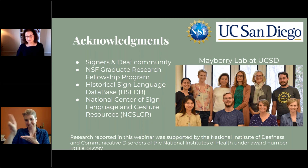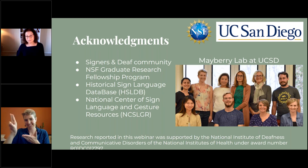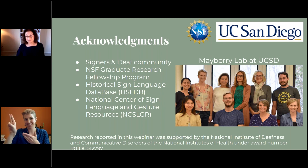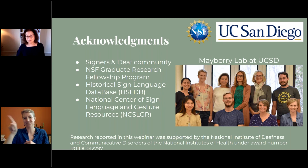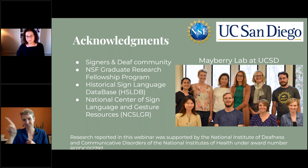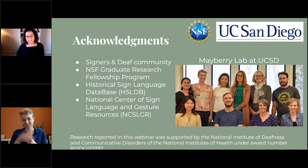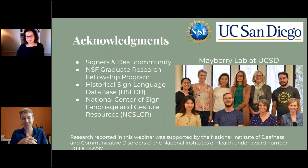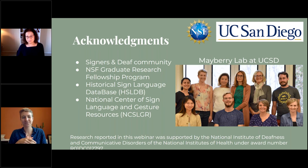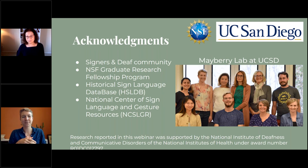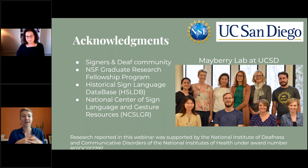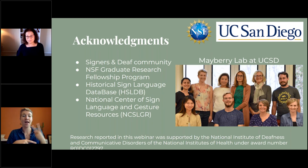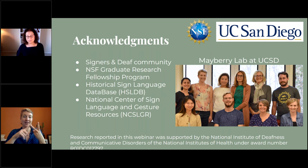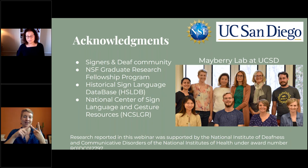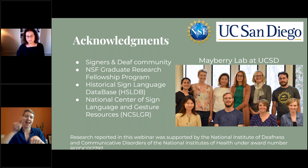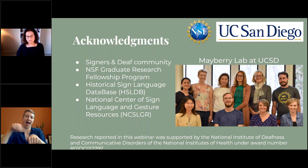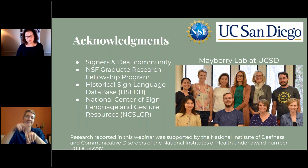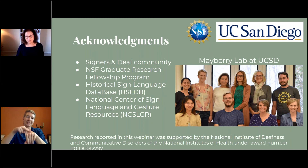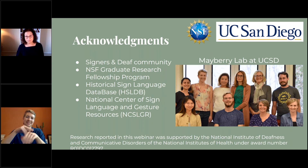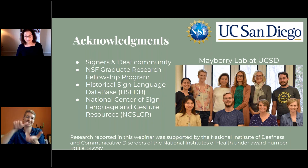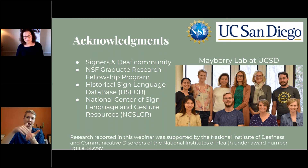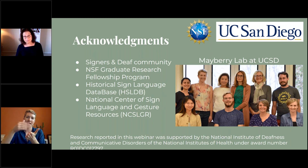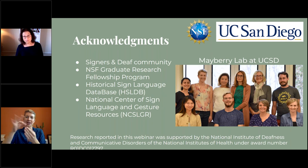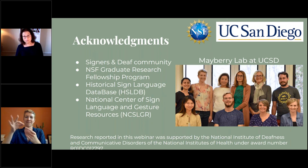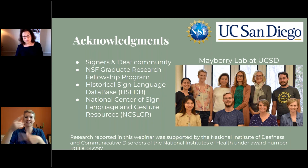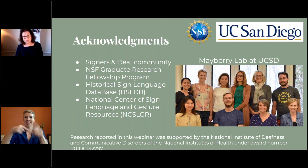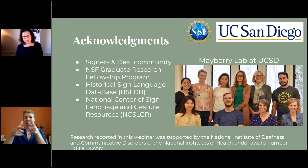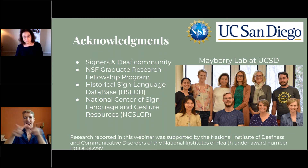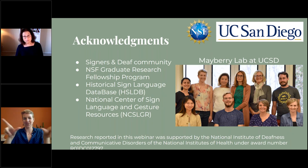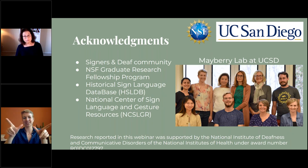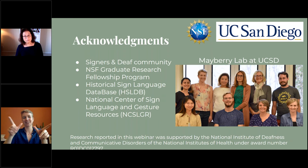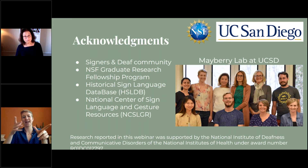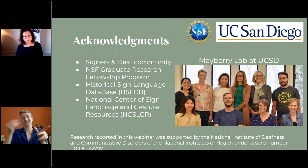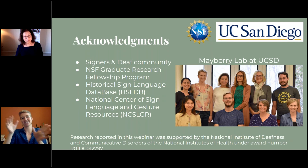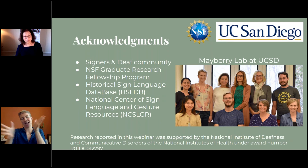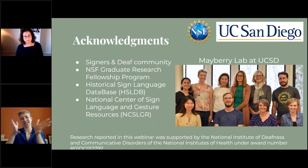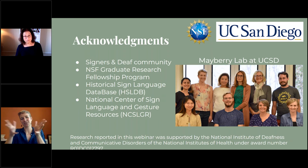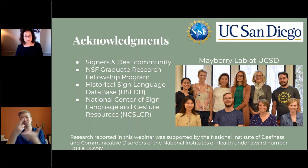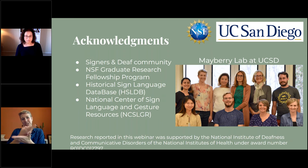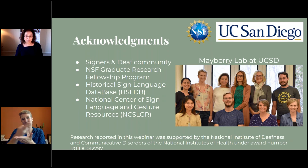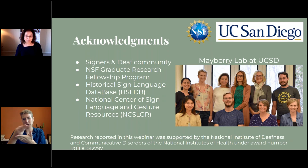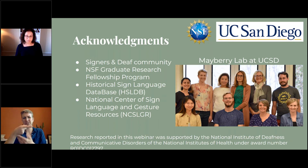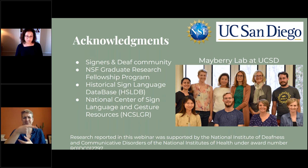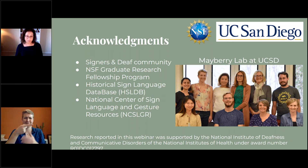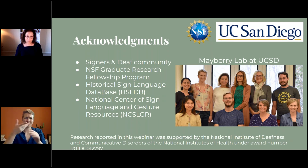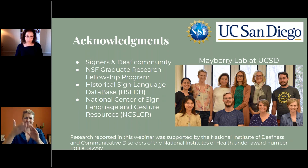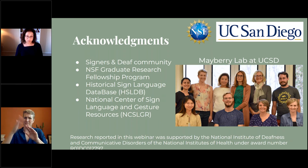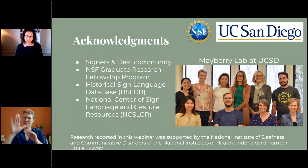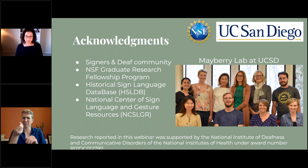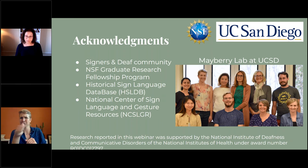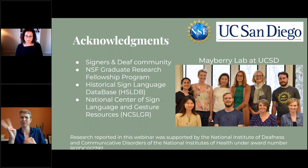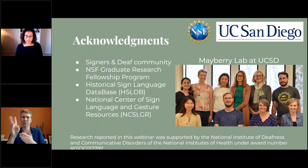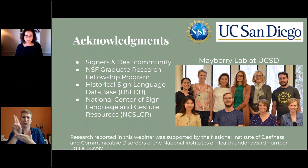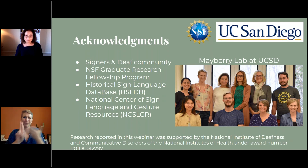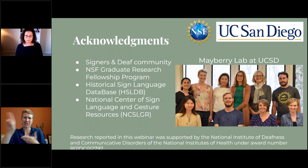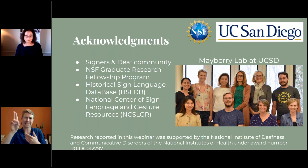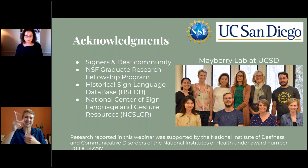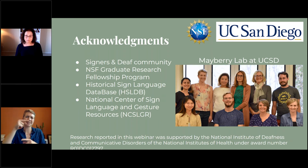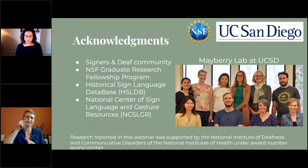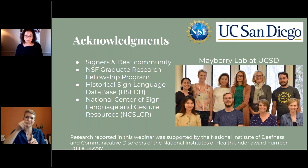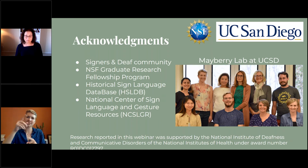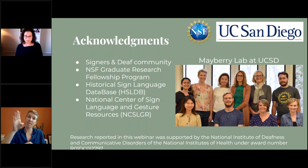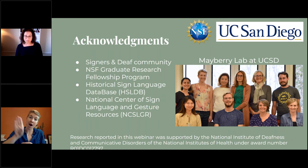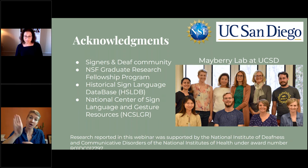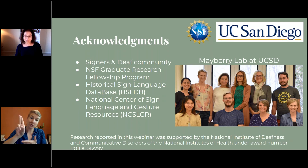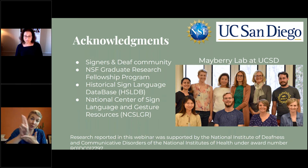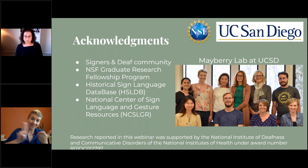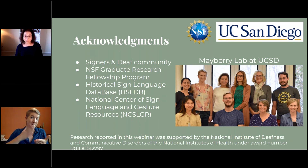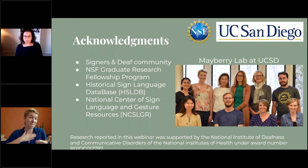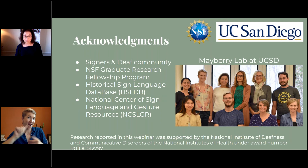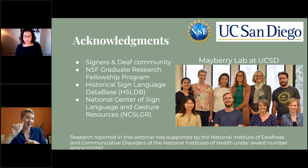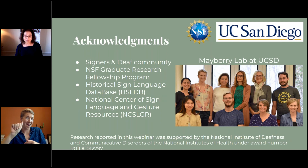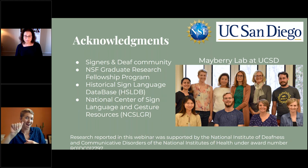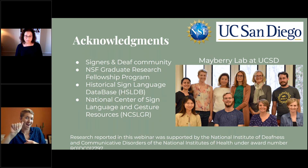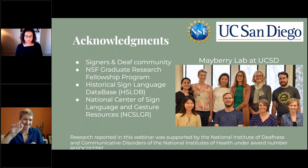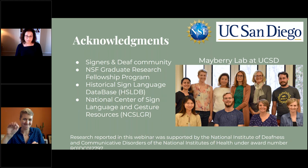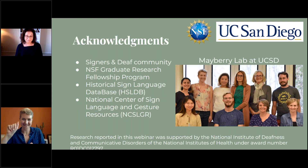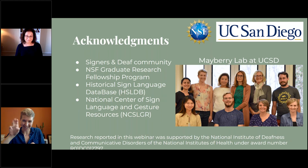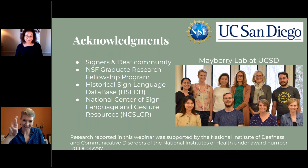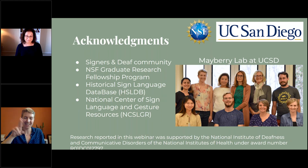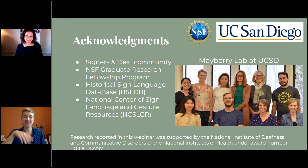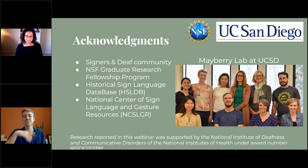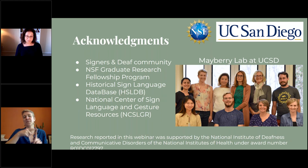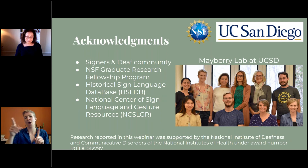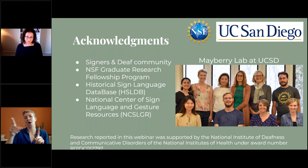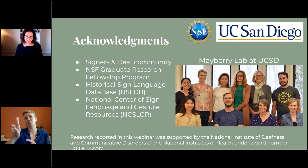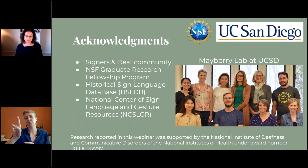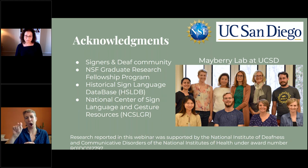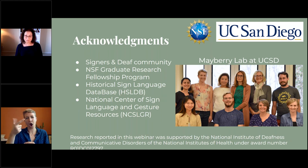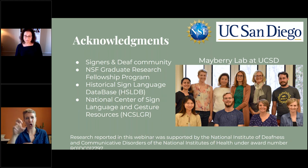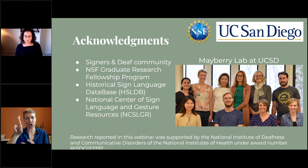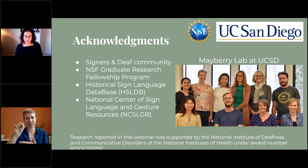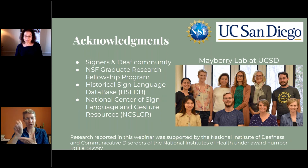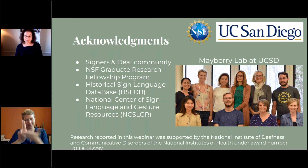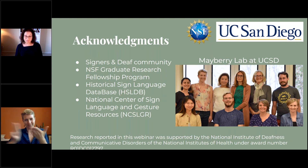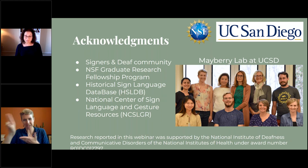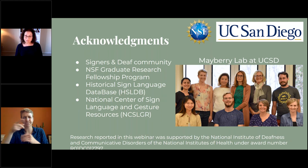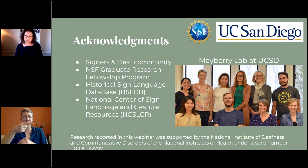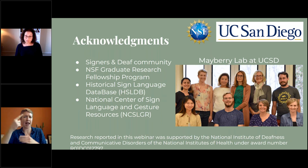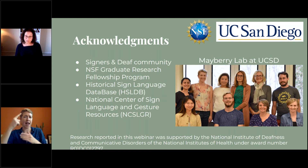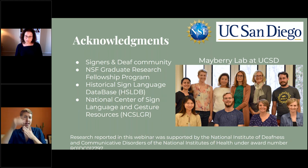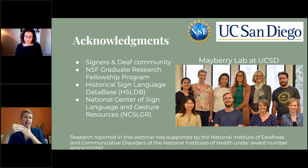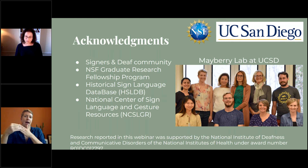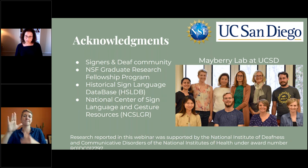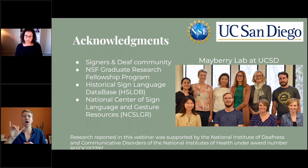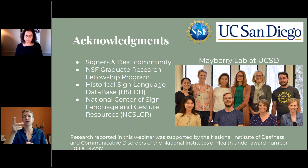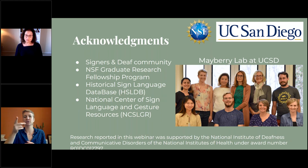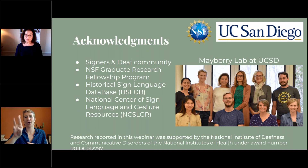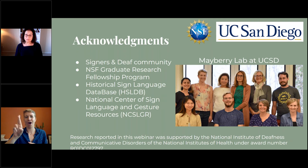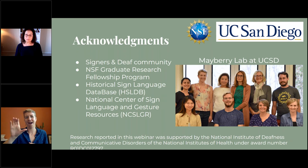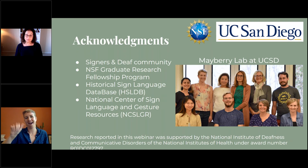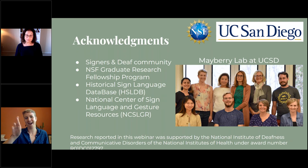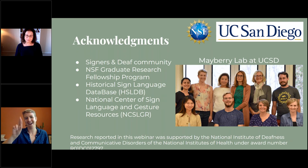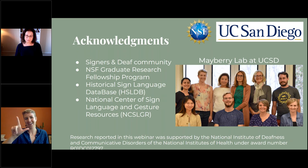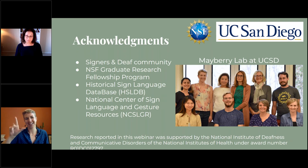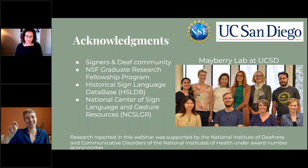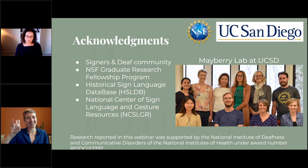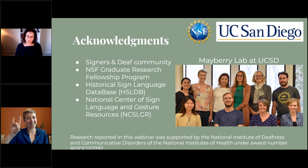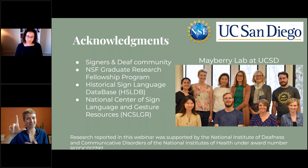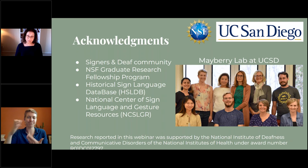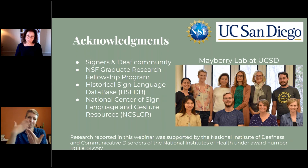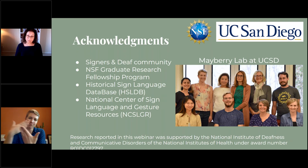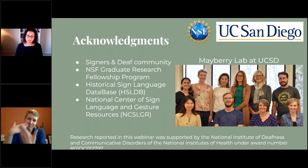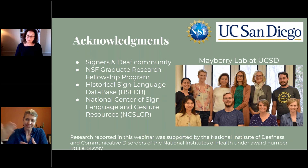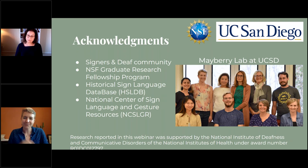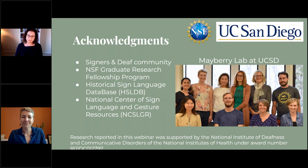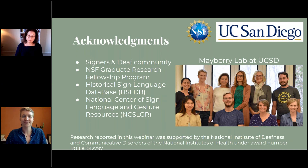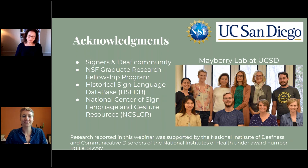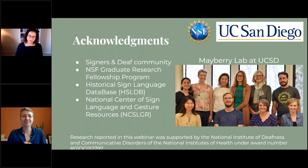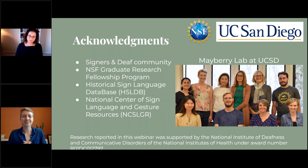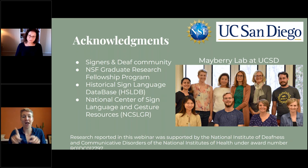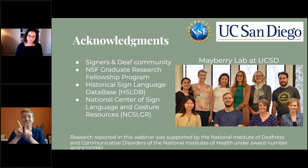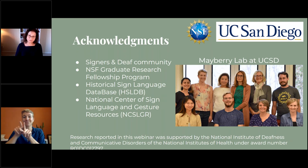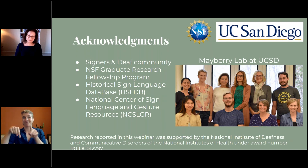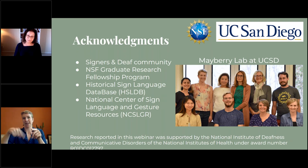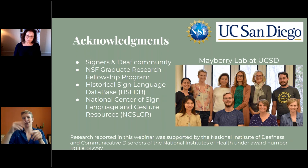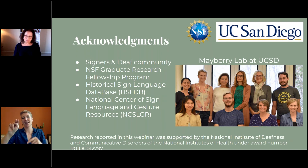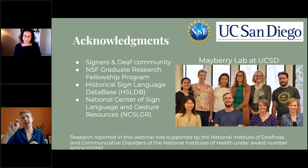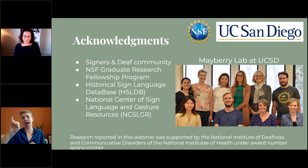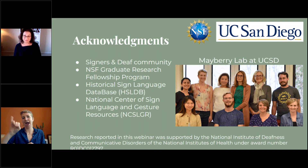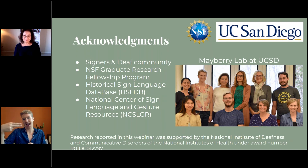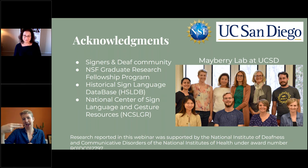at Georgetown University, then the National Center of Sign Language and Gesture Resources, which is run by several universities, Boston University, which is my alma mater, [and] Rutgers University, and it’s led by Dr. Carol Neidle. So I want to thank her for that.